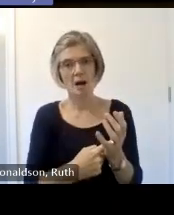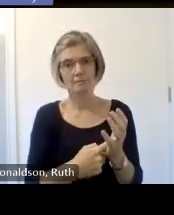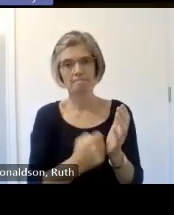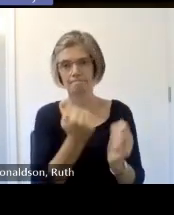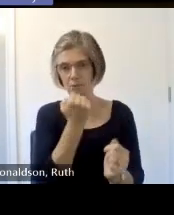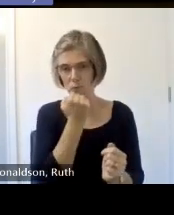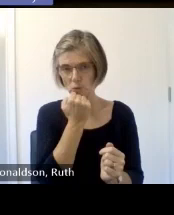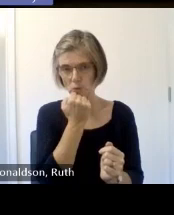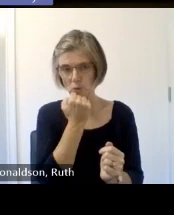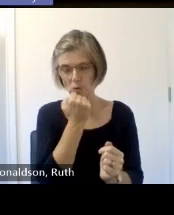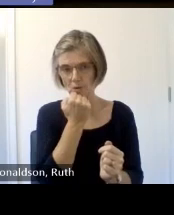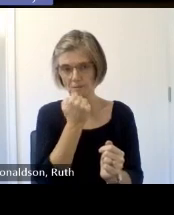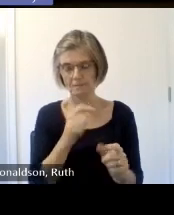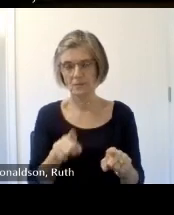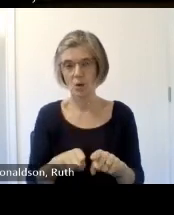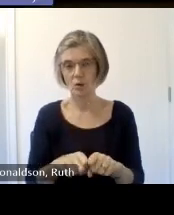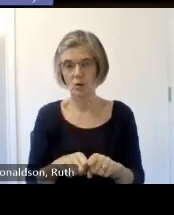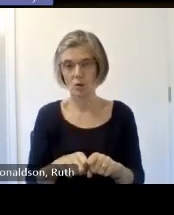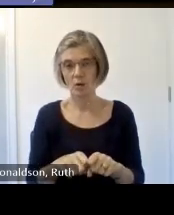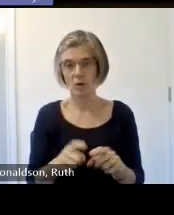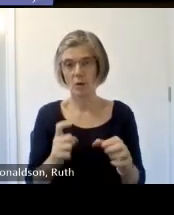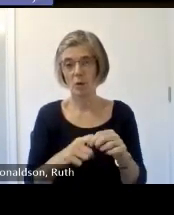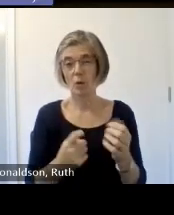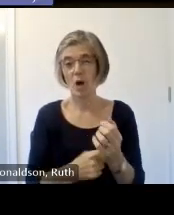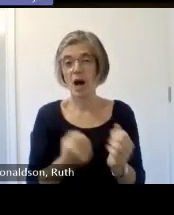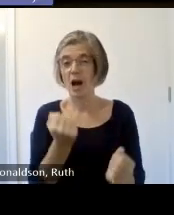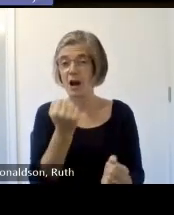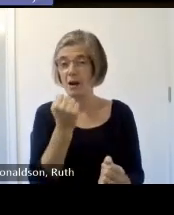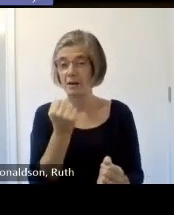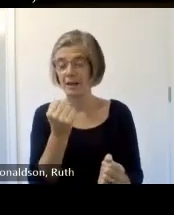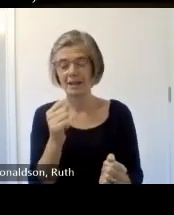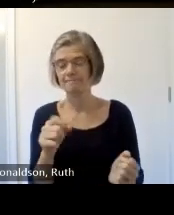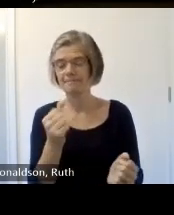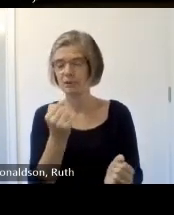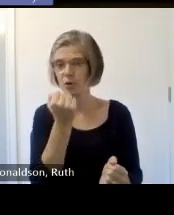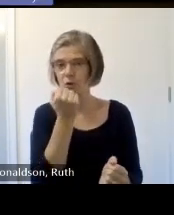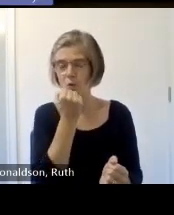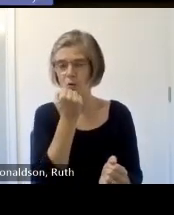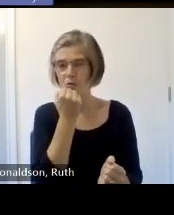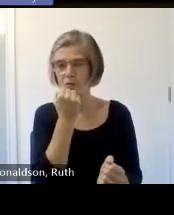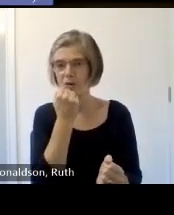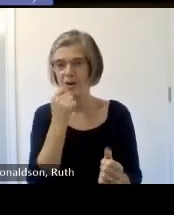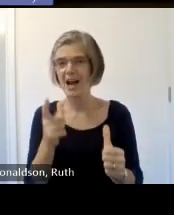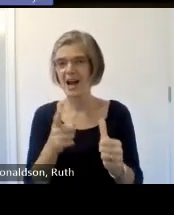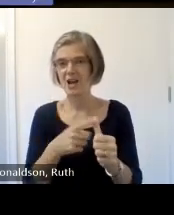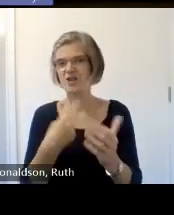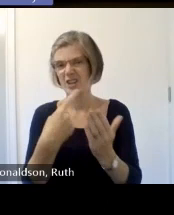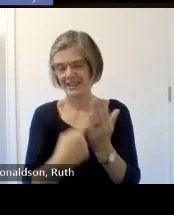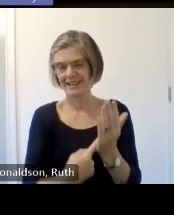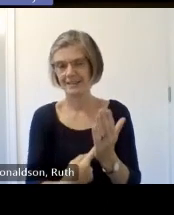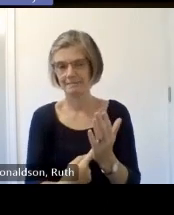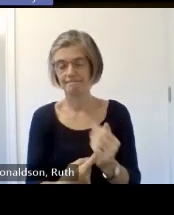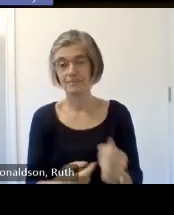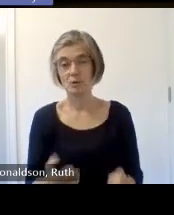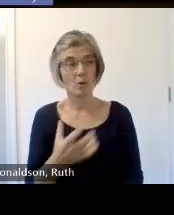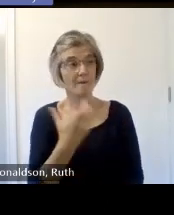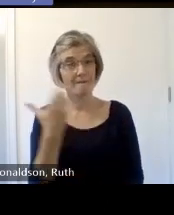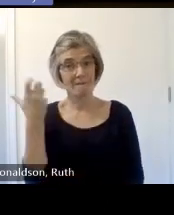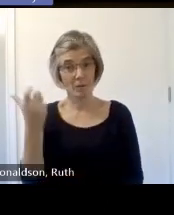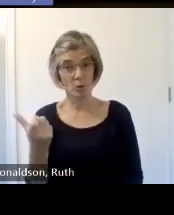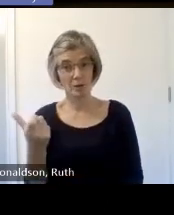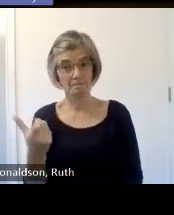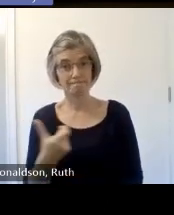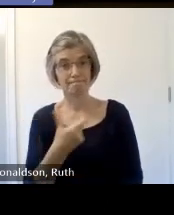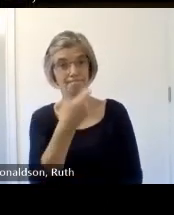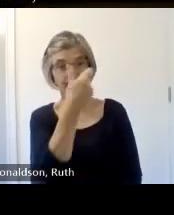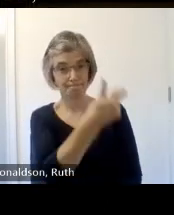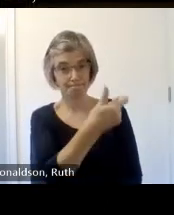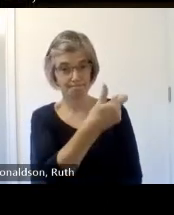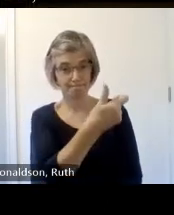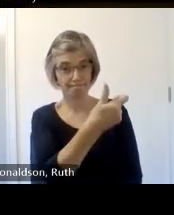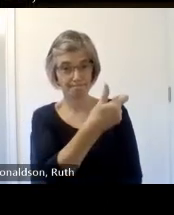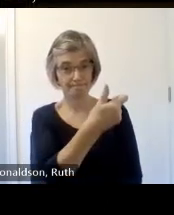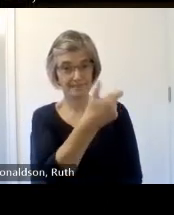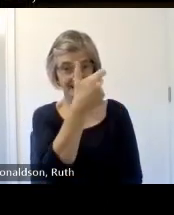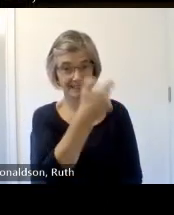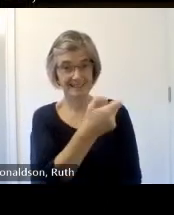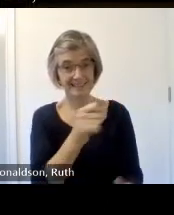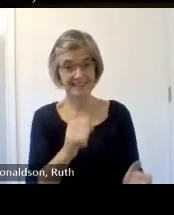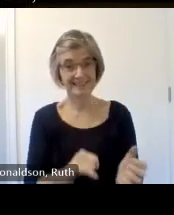got your smartphone if you get your smartphone out um and you scan this big QR code here I'm